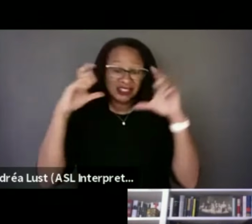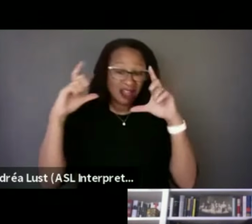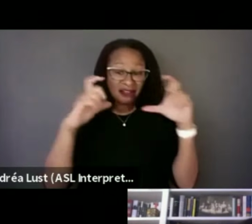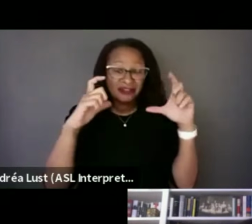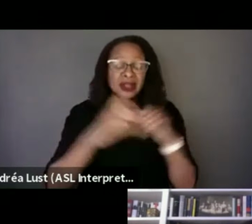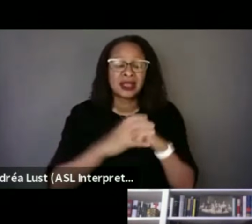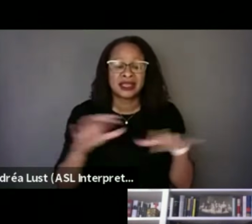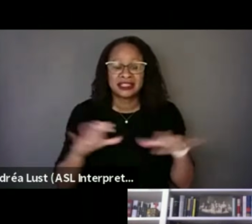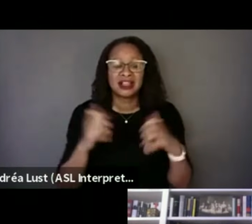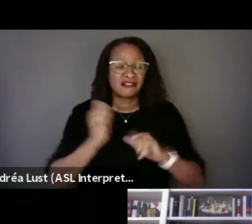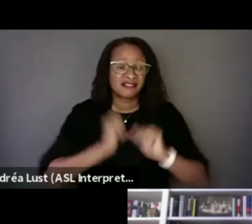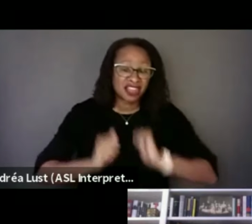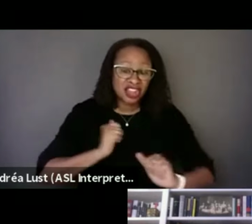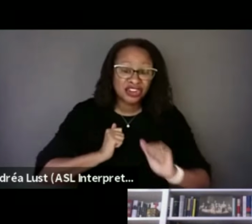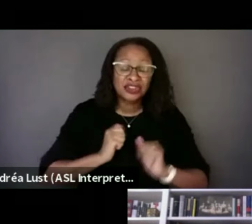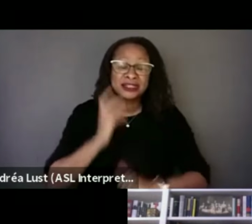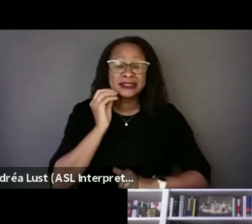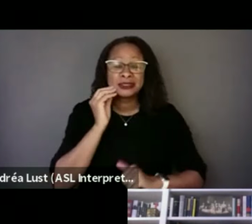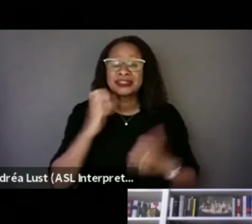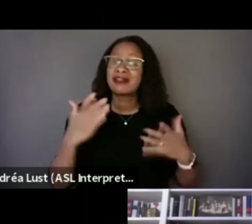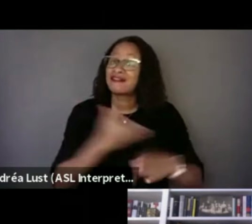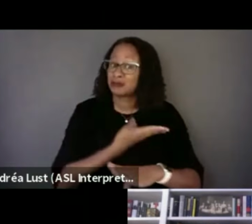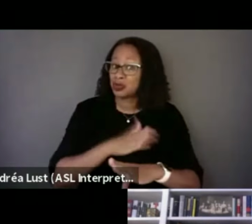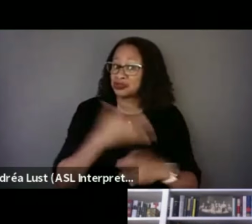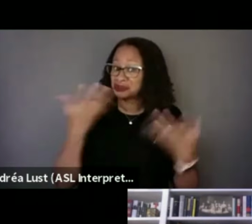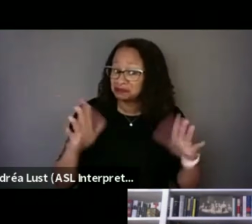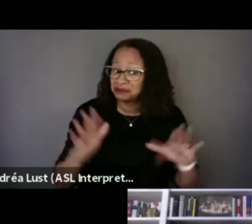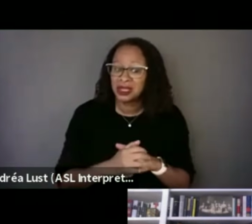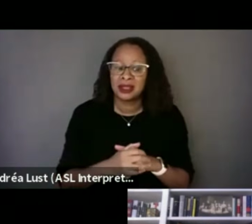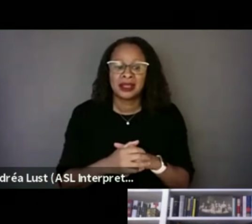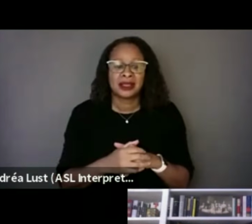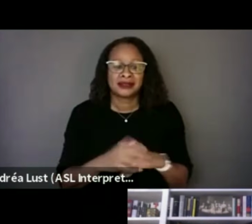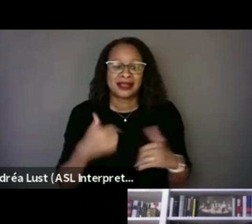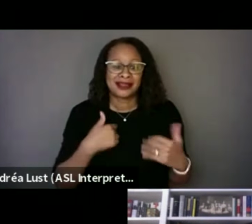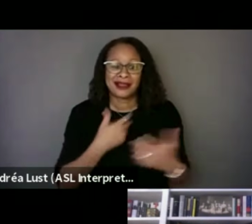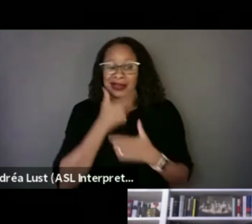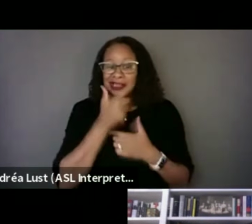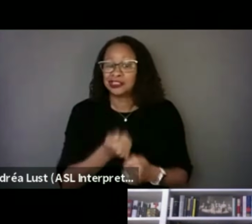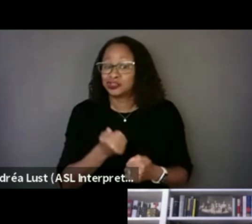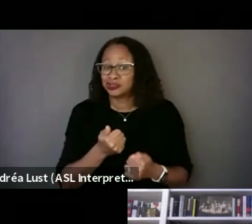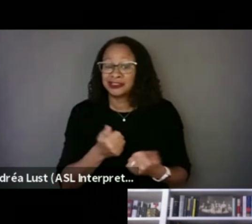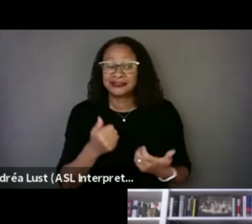a lot of theater, and I had done a lot of music. And I had been interested in Russia,